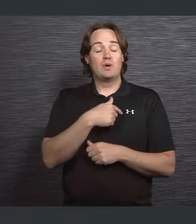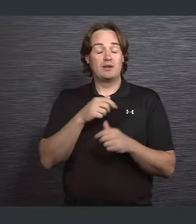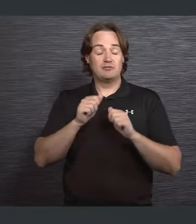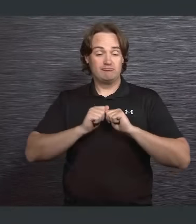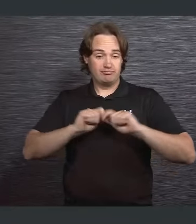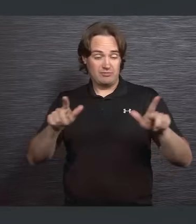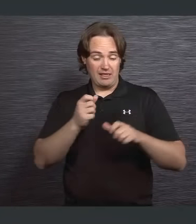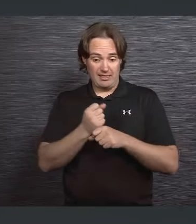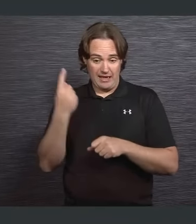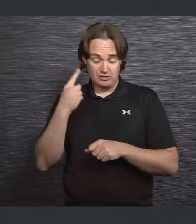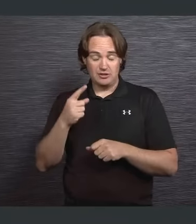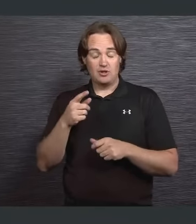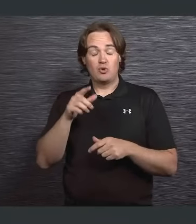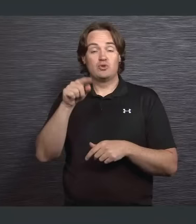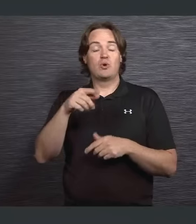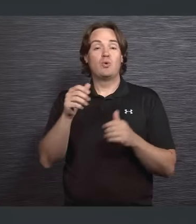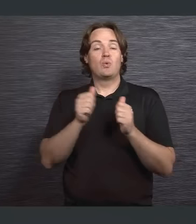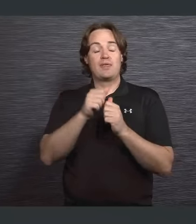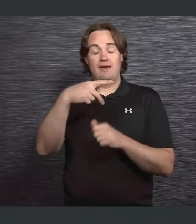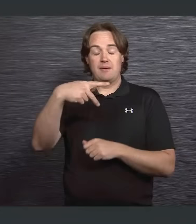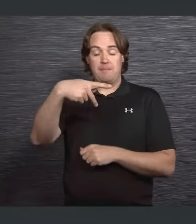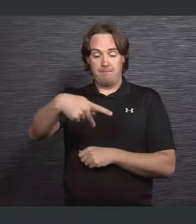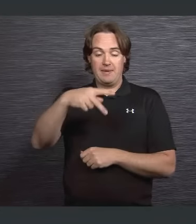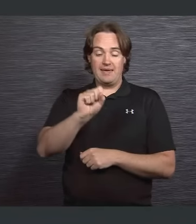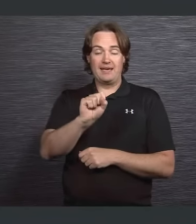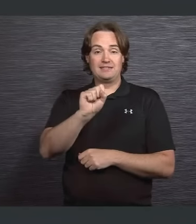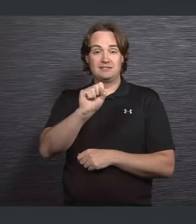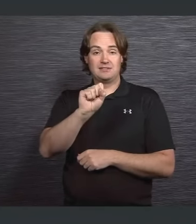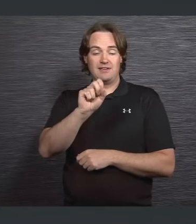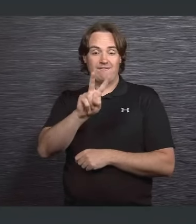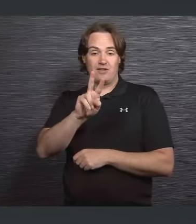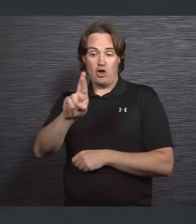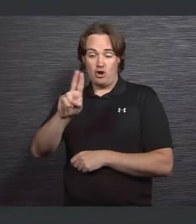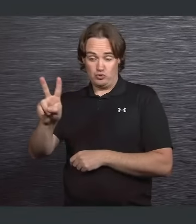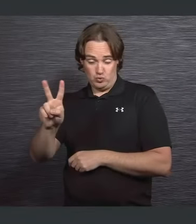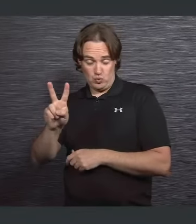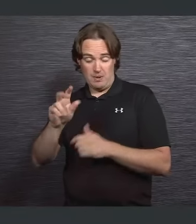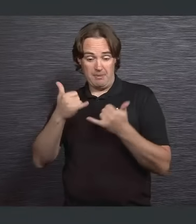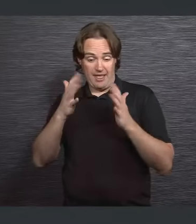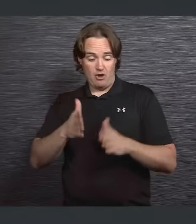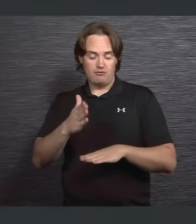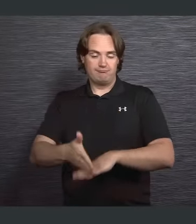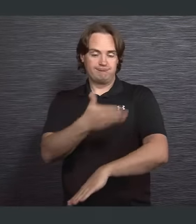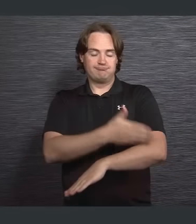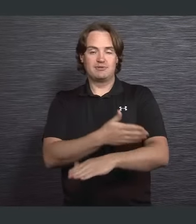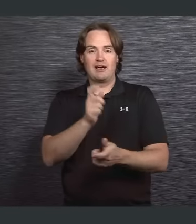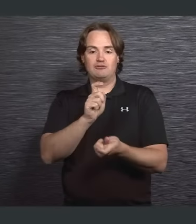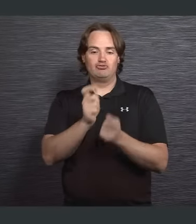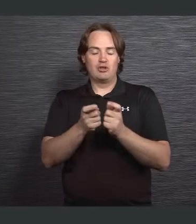and through a free upgrade, PS VR2 players will be able to experience the game like never before.